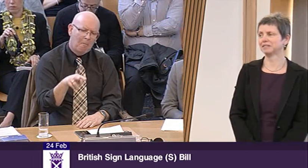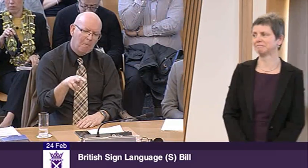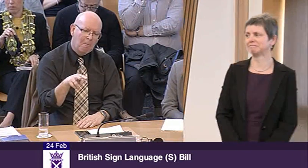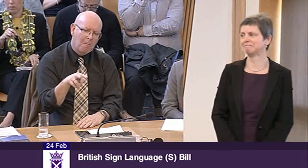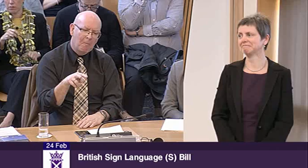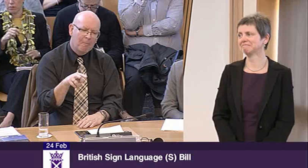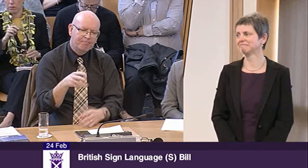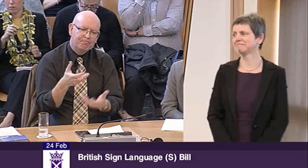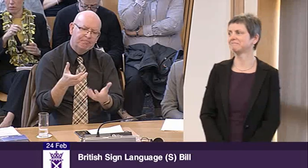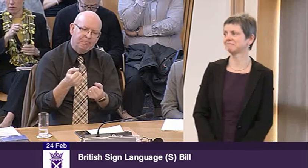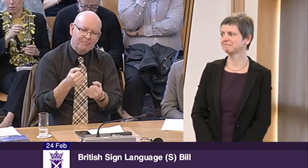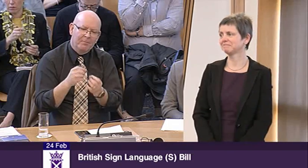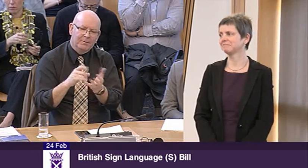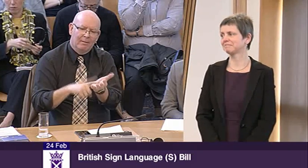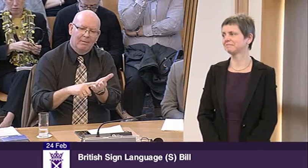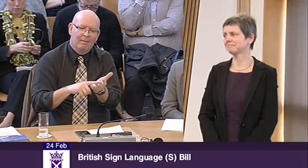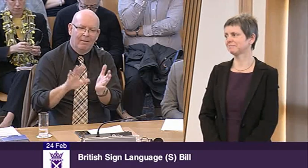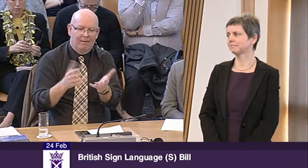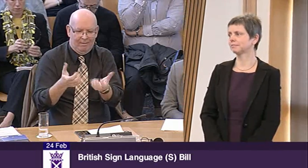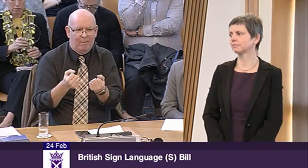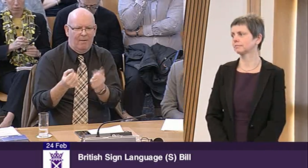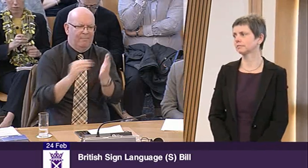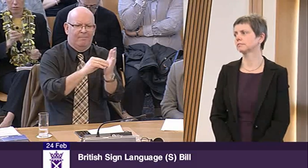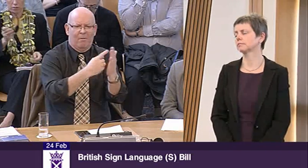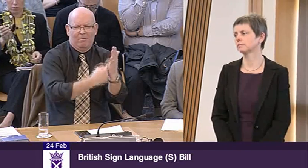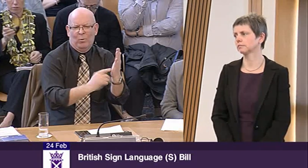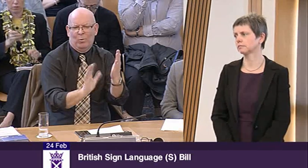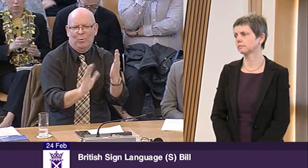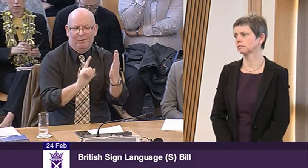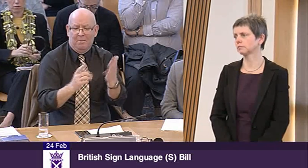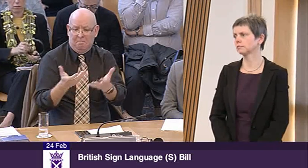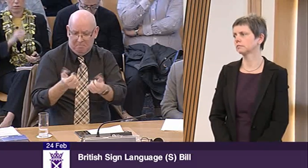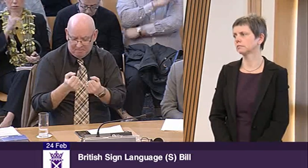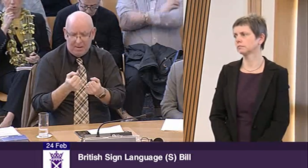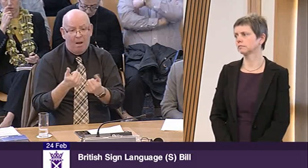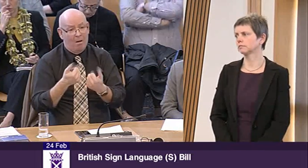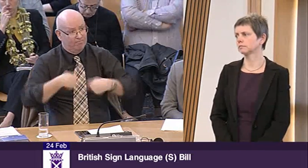Government considered the issue of British Sign Language in 2003 and decided not to enshrine